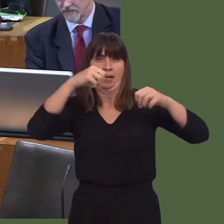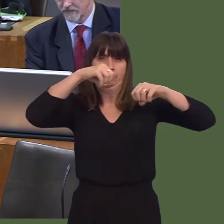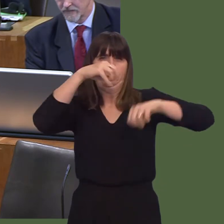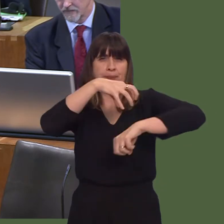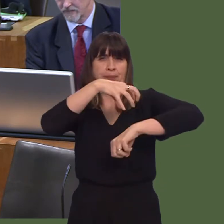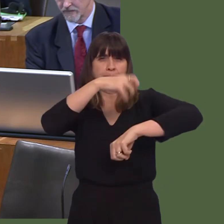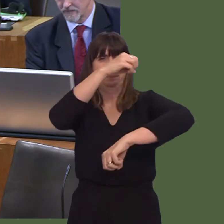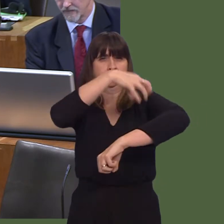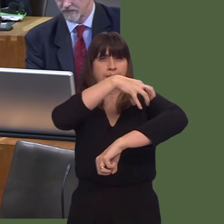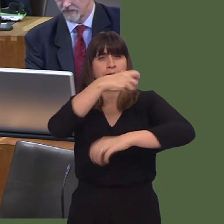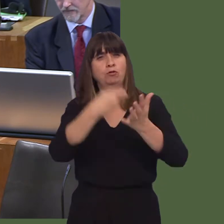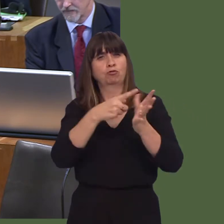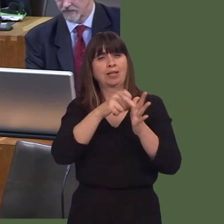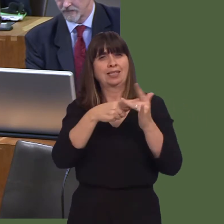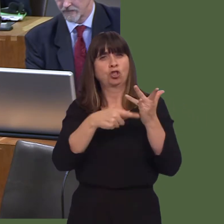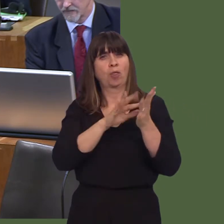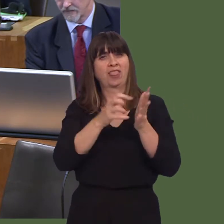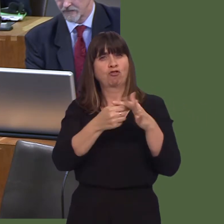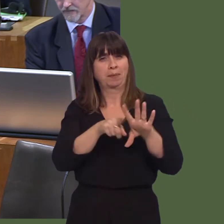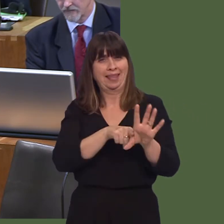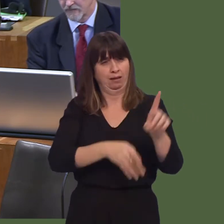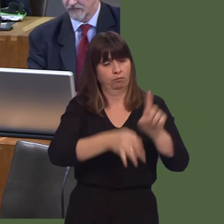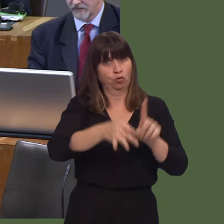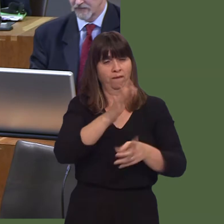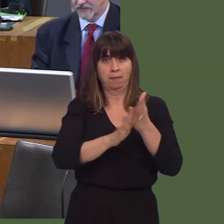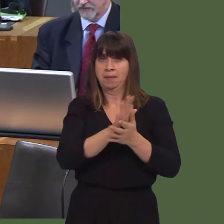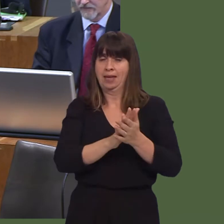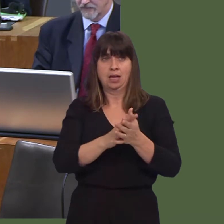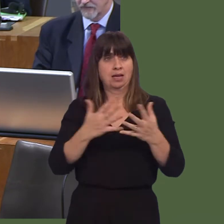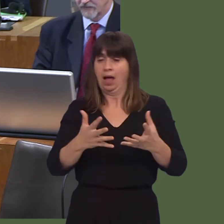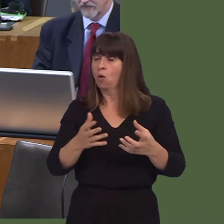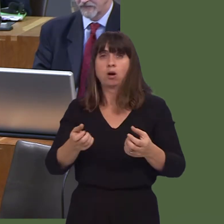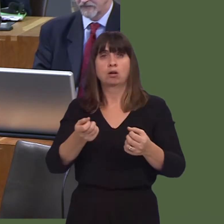In addition, the new treatment fund has led to faster access to a number of new drugs, including several for lung cancer.